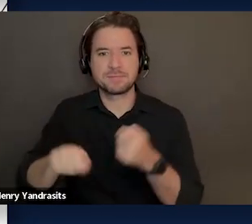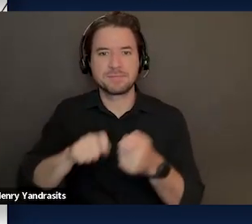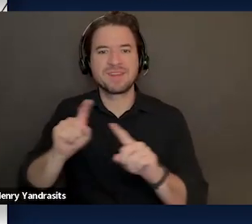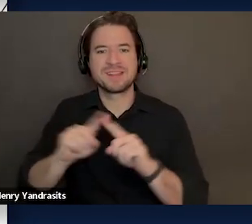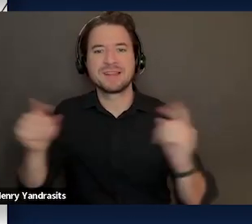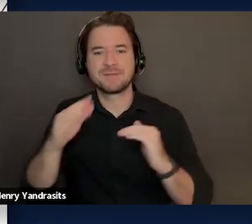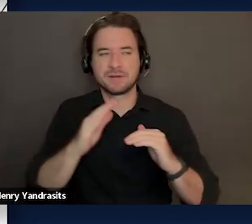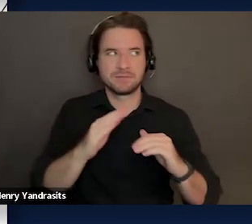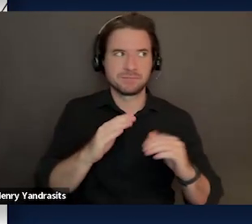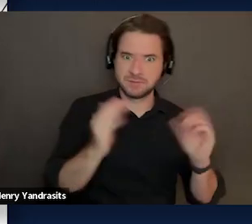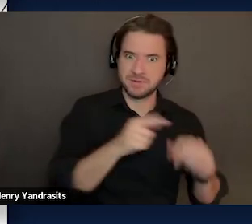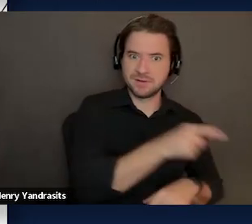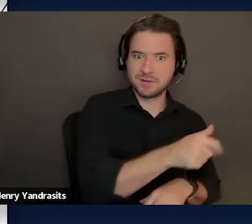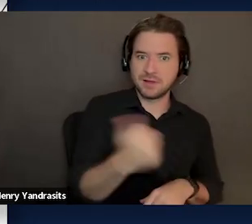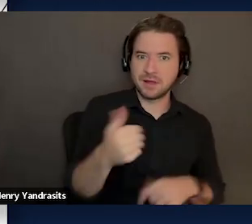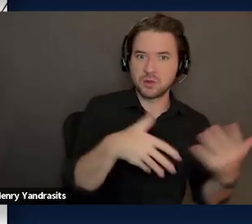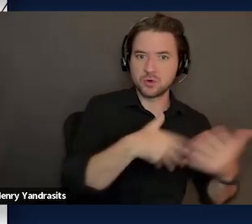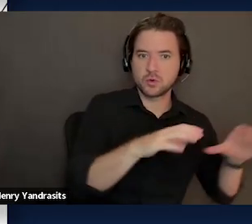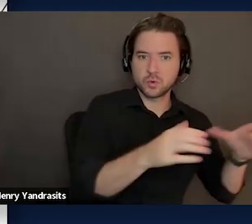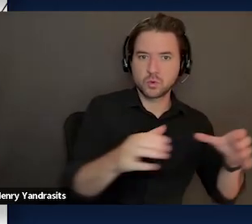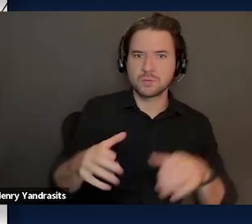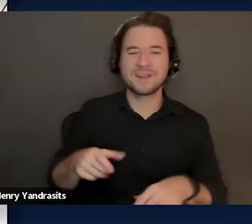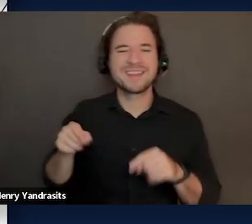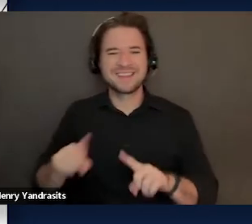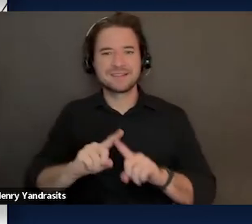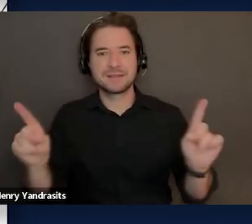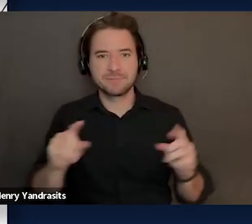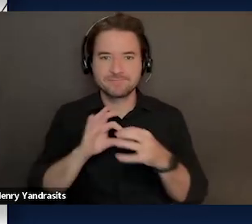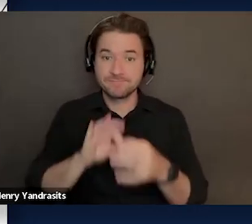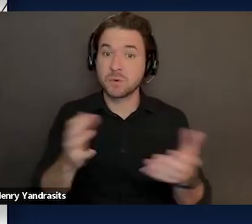Um, that particular kind of difference is about systems and social conditions that impact health.